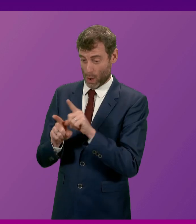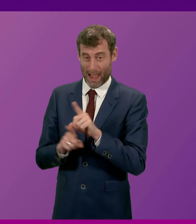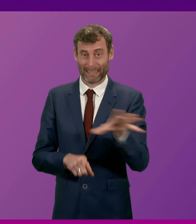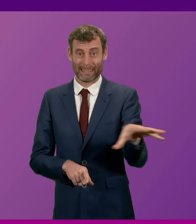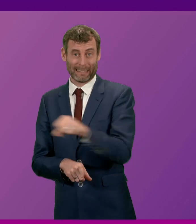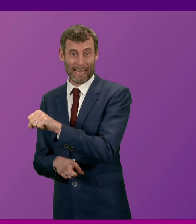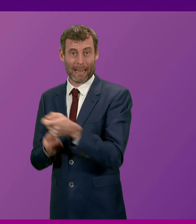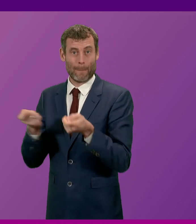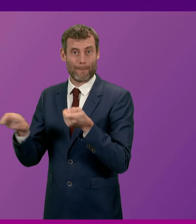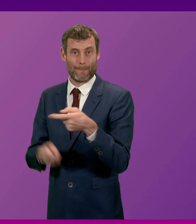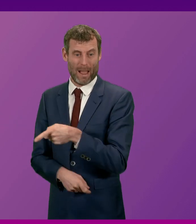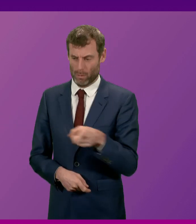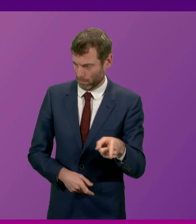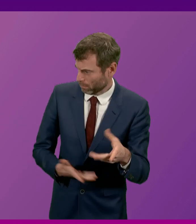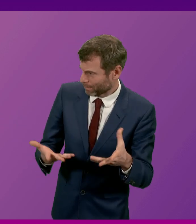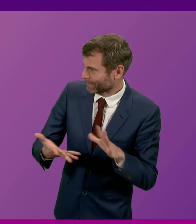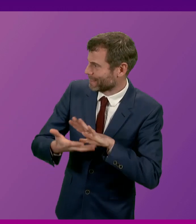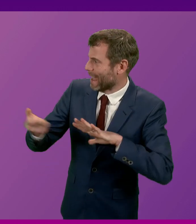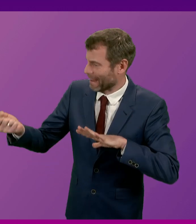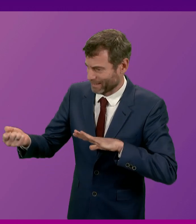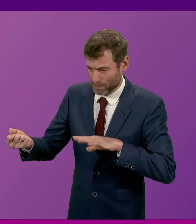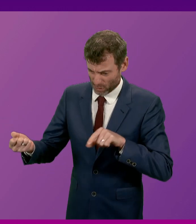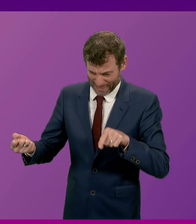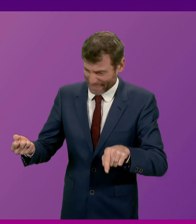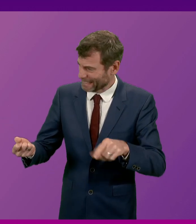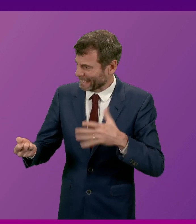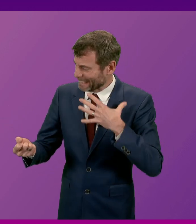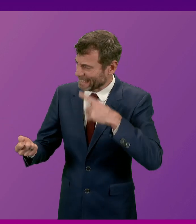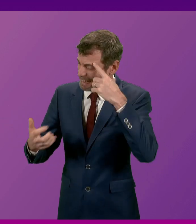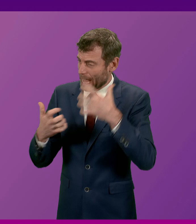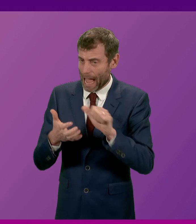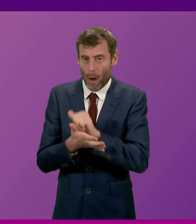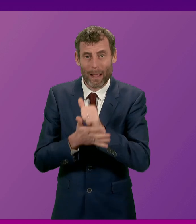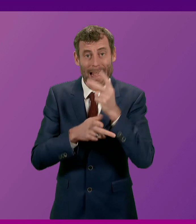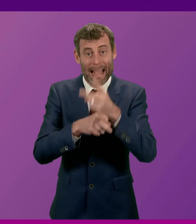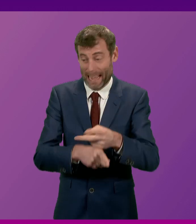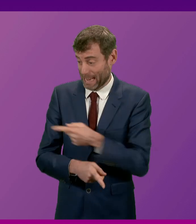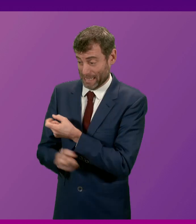So far, around £30 million has been wasted due to SNP incompetence. That could have